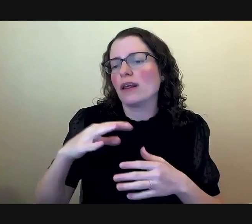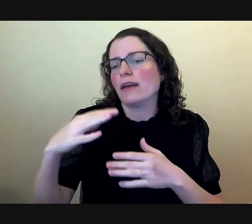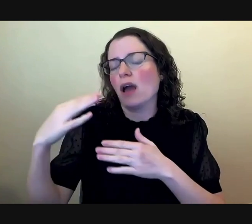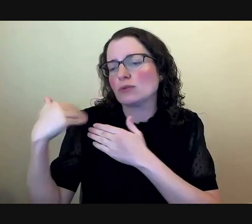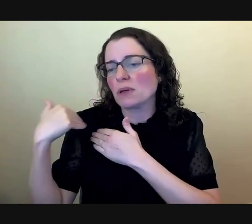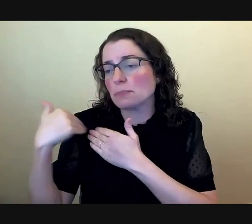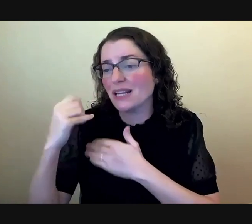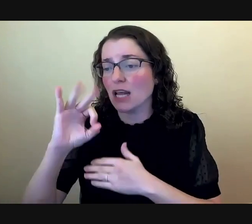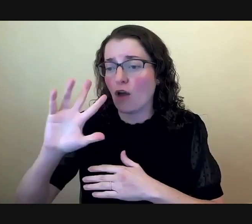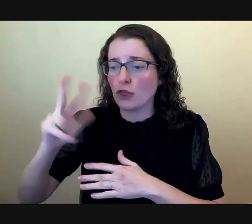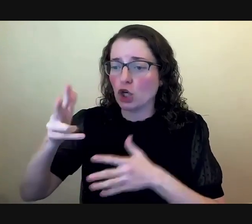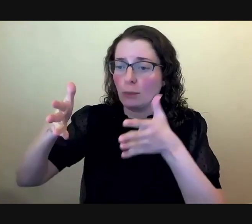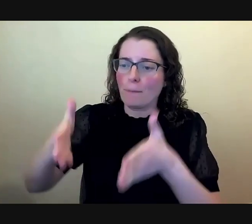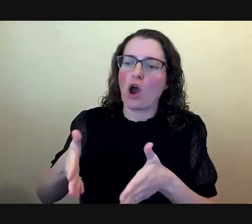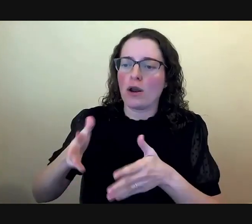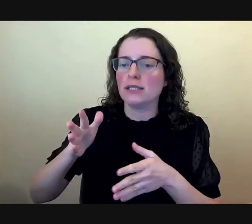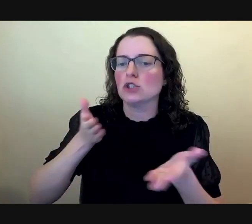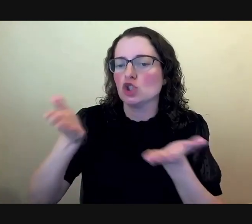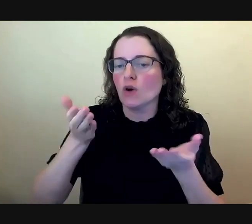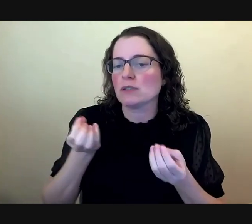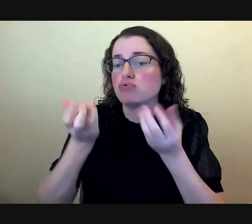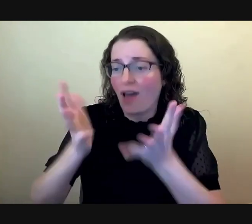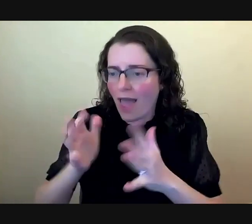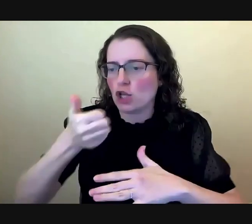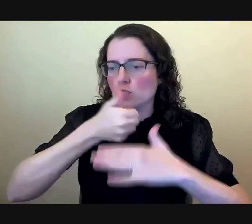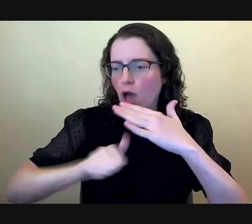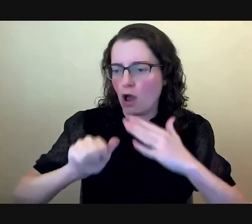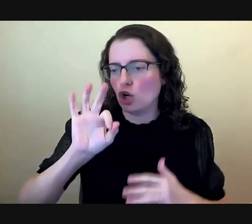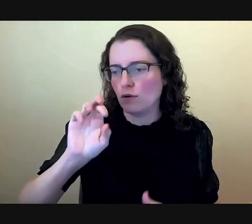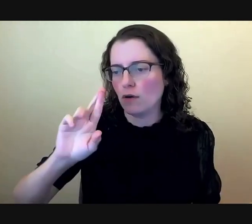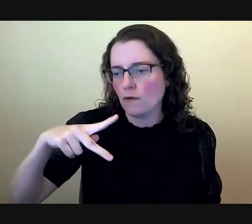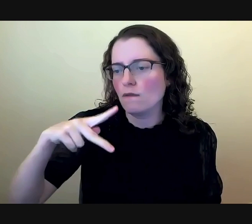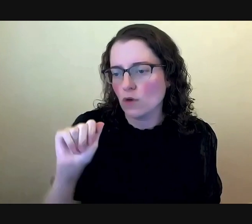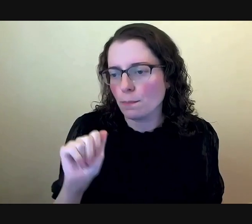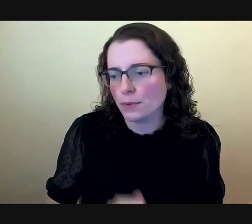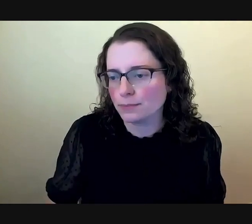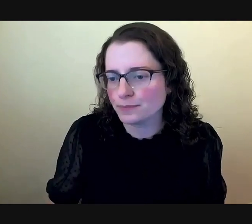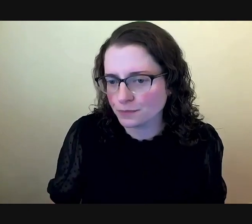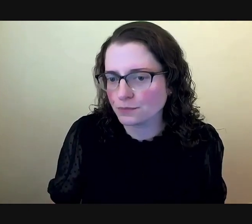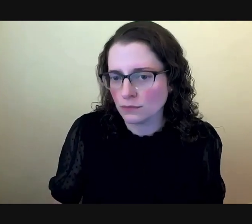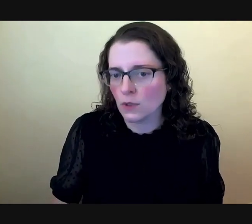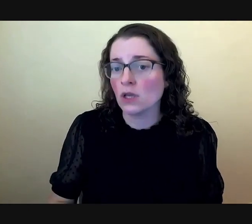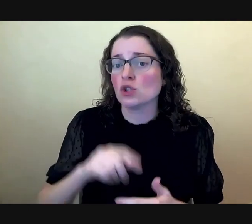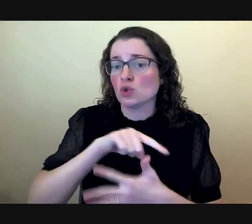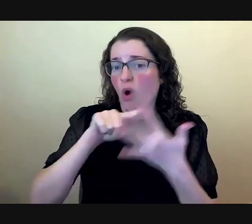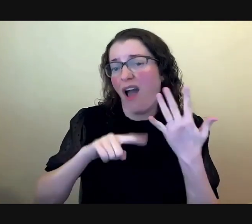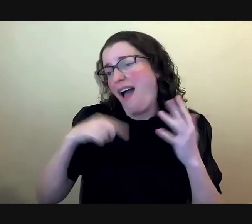And that's responsible for the third-party services that are under FERPA.